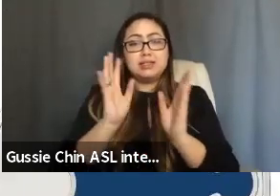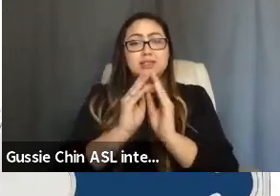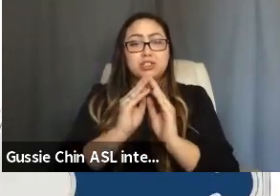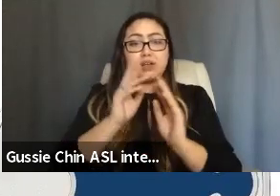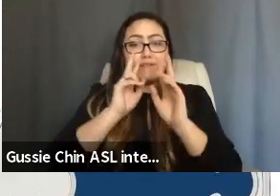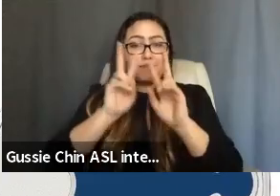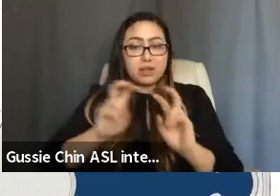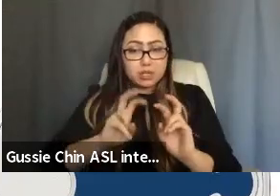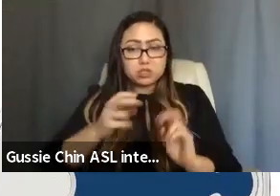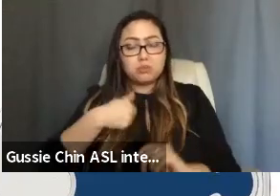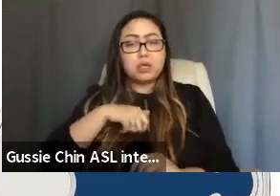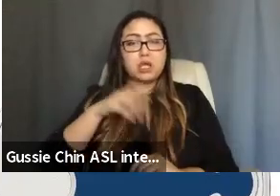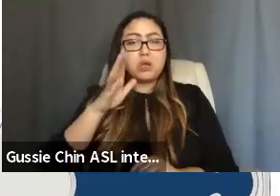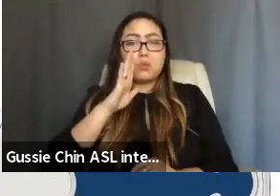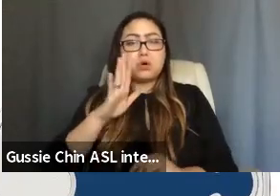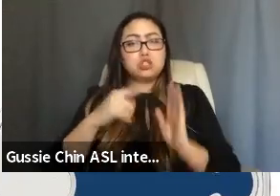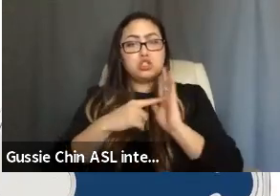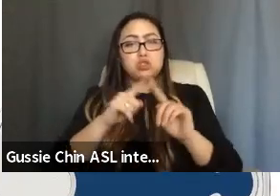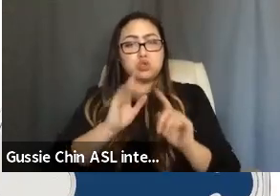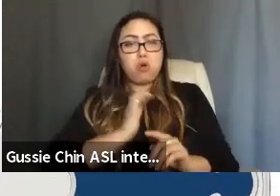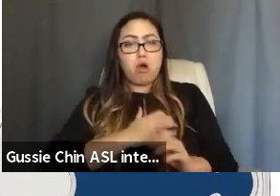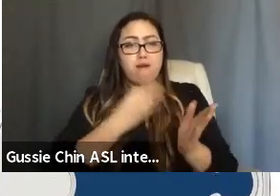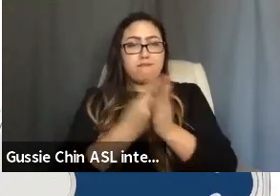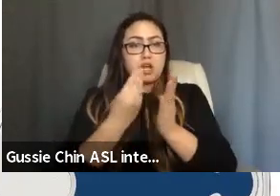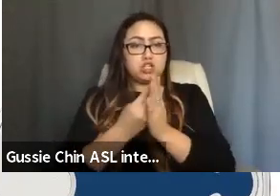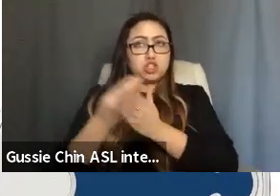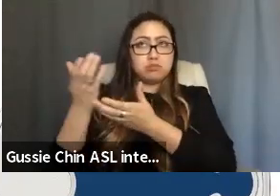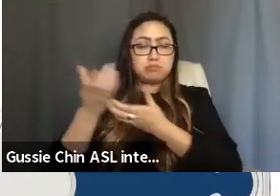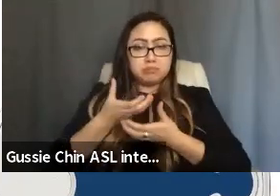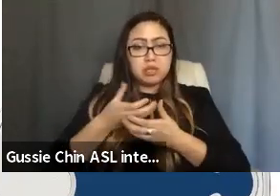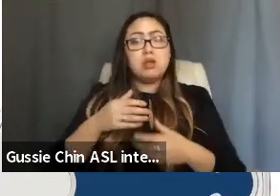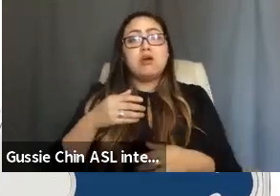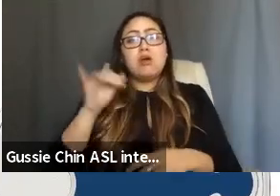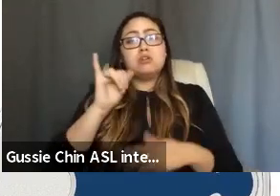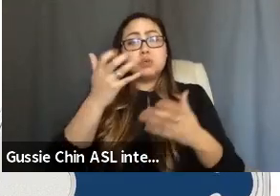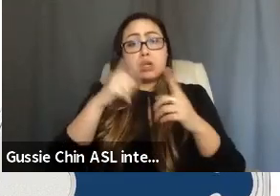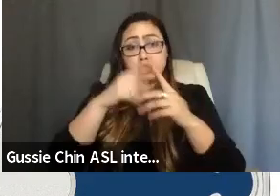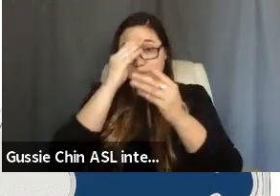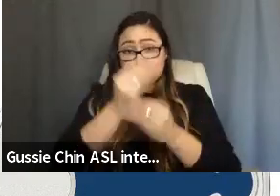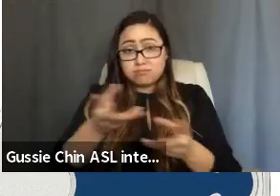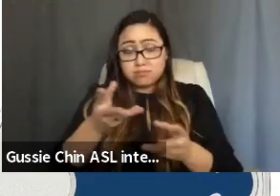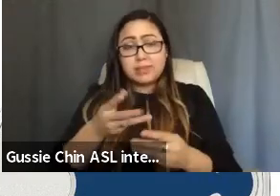that to our funder. And also want to let you know that if you're interested in some